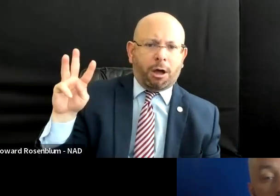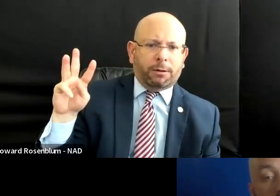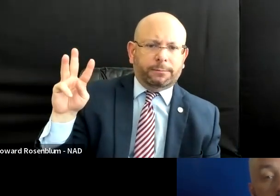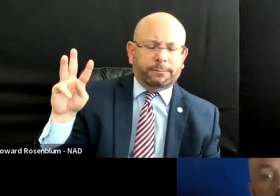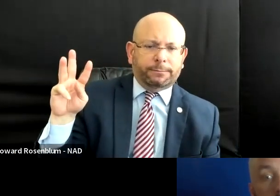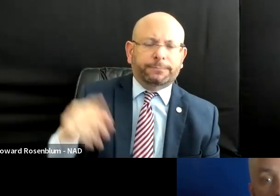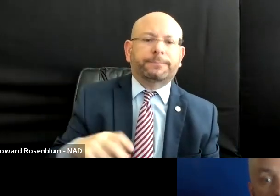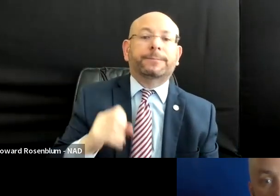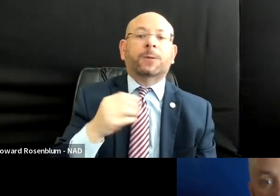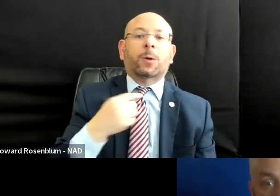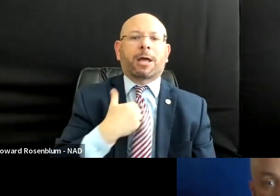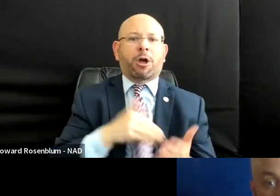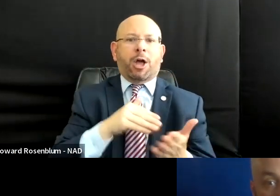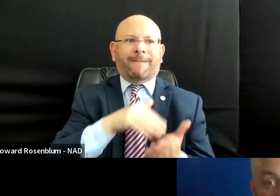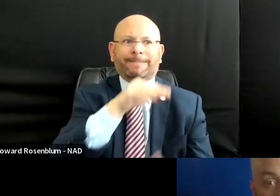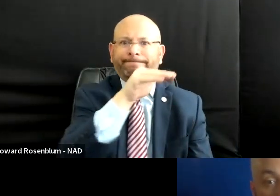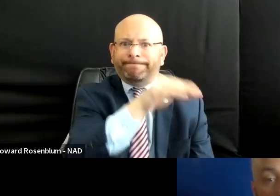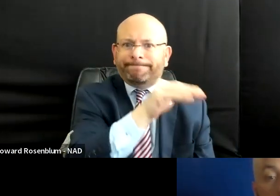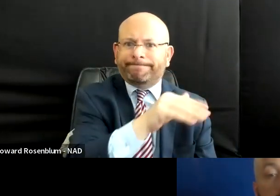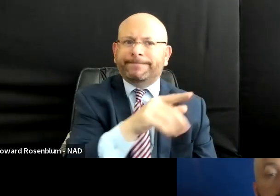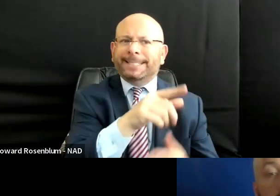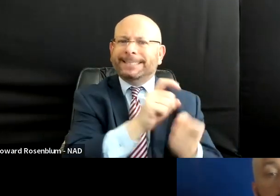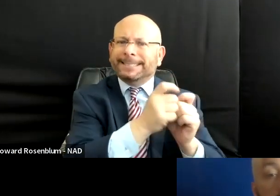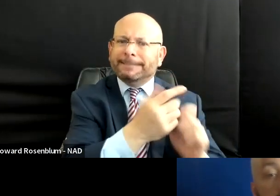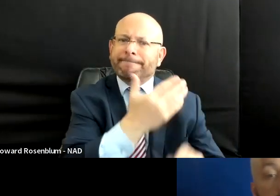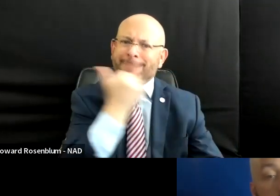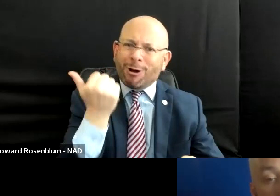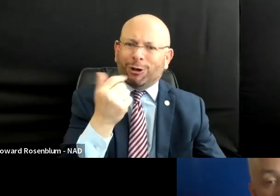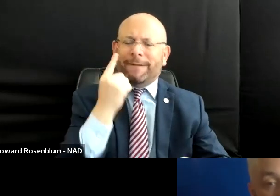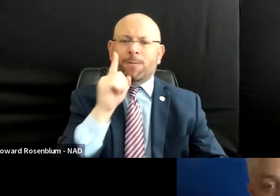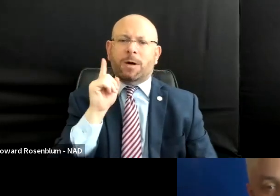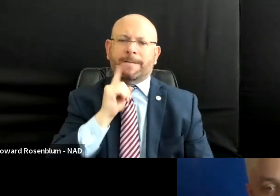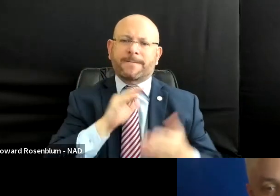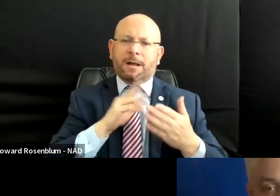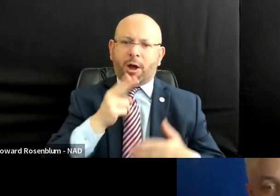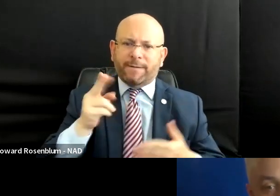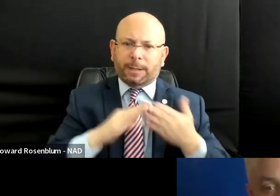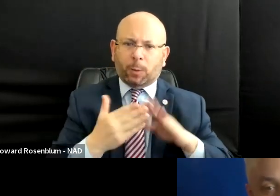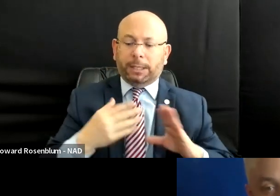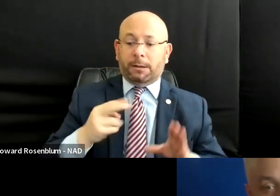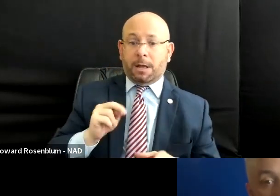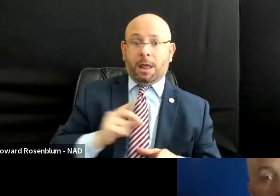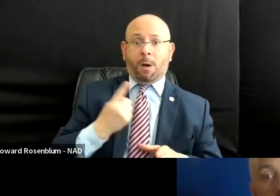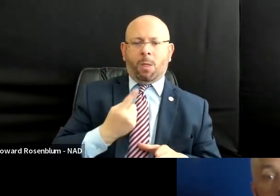The FCC often passes a law such as CVAA but then they come up with how to change the rules,